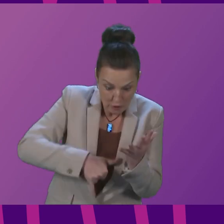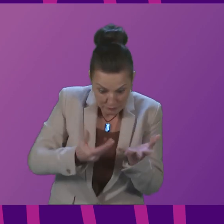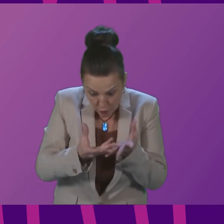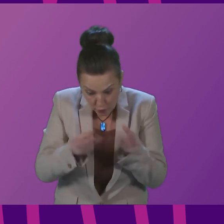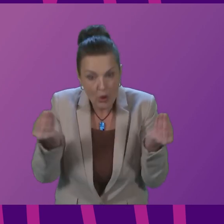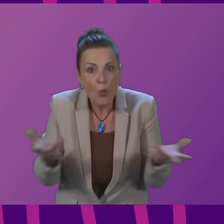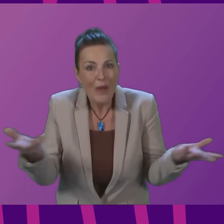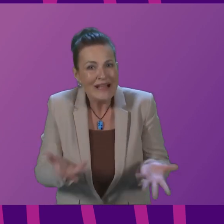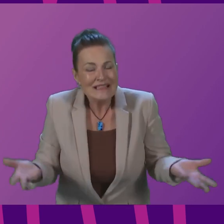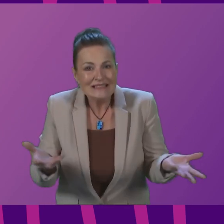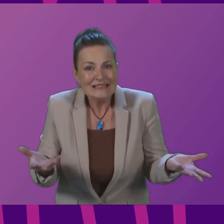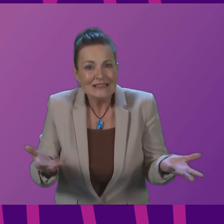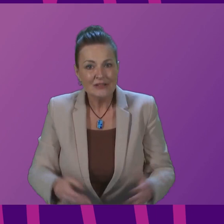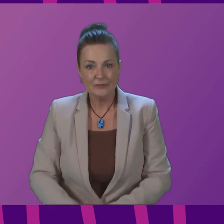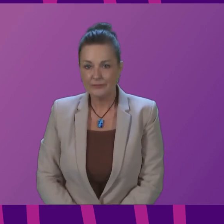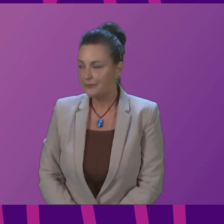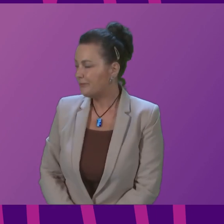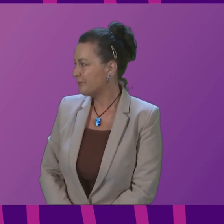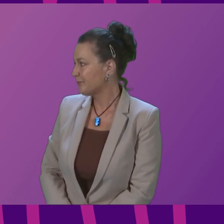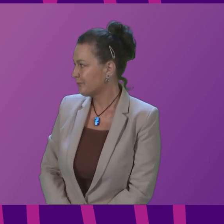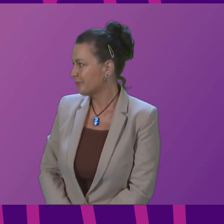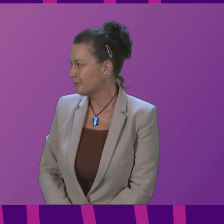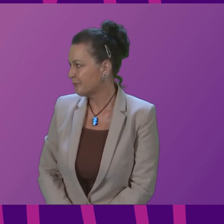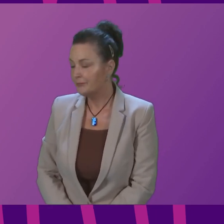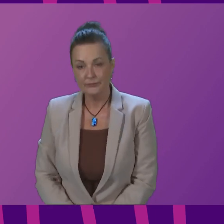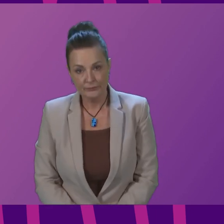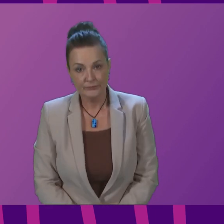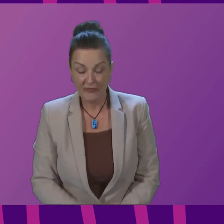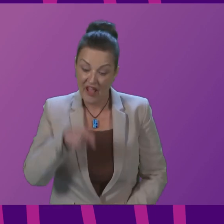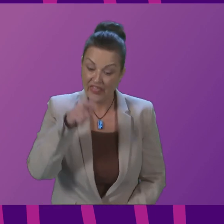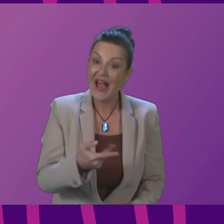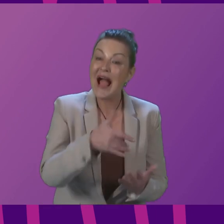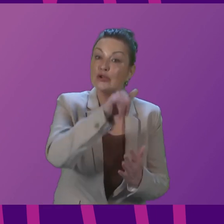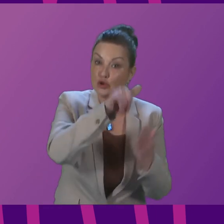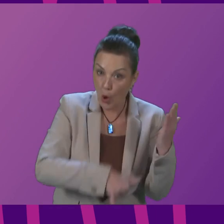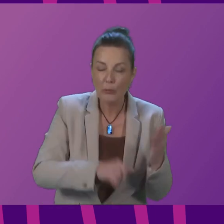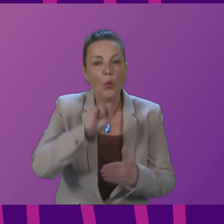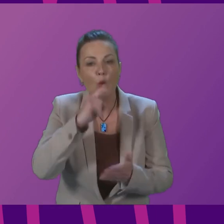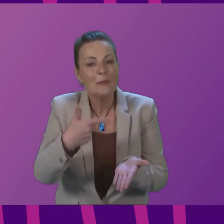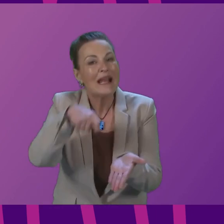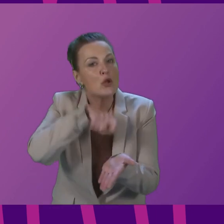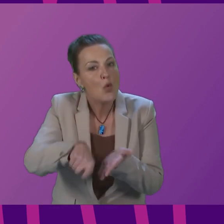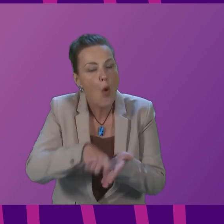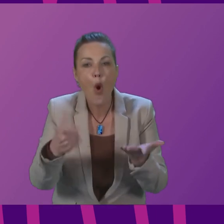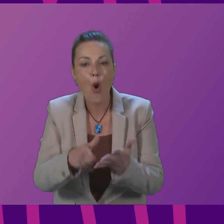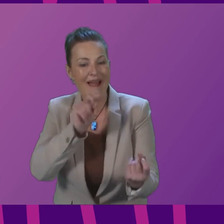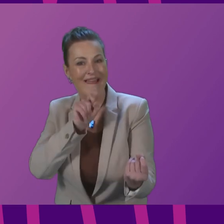That document would have been an email or a note that said, “The ministers are content